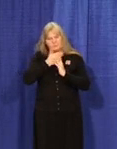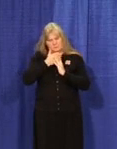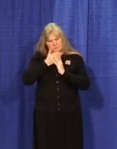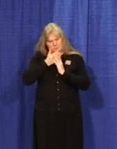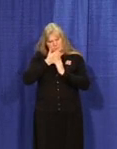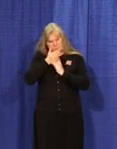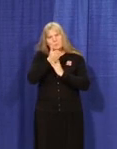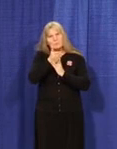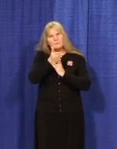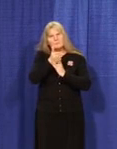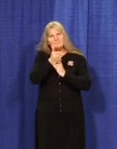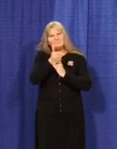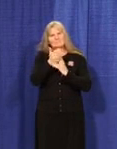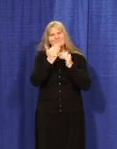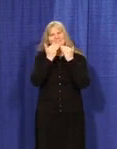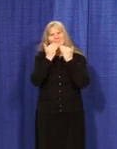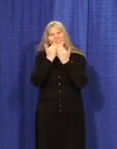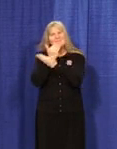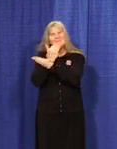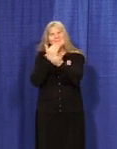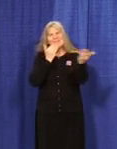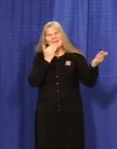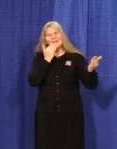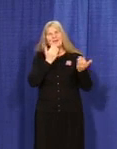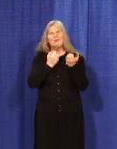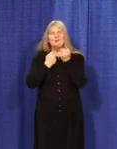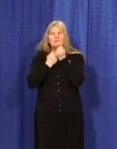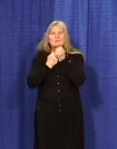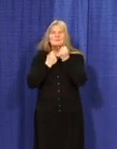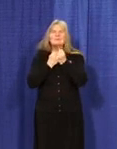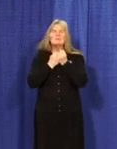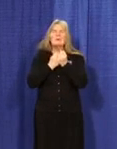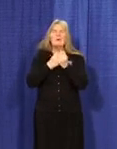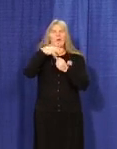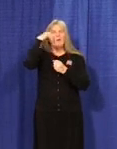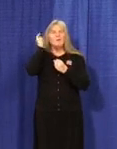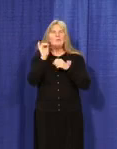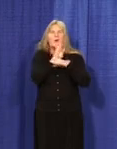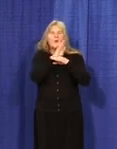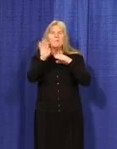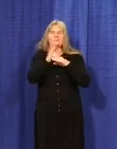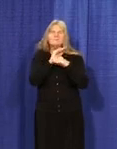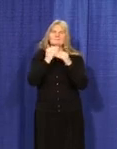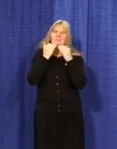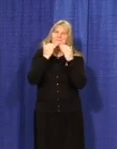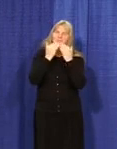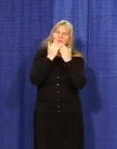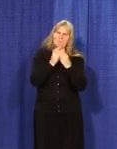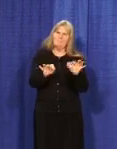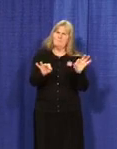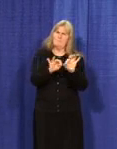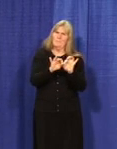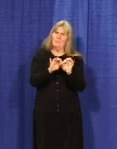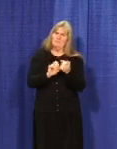I want to thank everyone for supporting local businesses and organizations. It continues to be extremely important as we navigate the